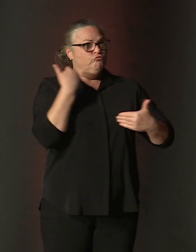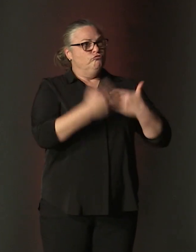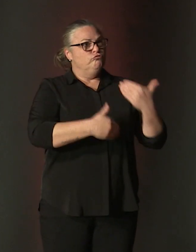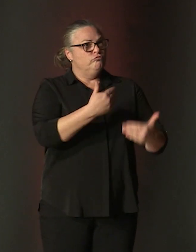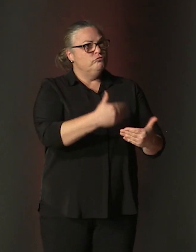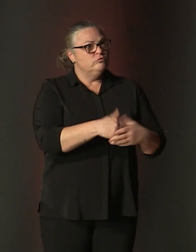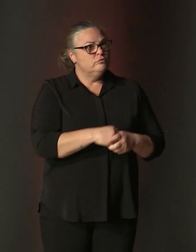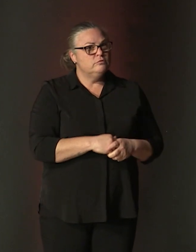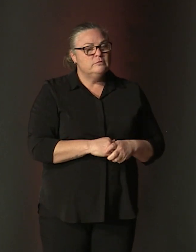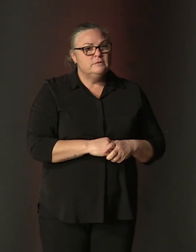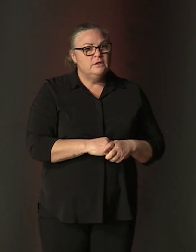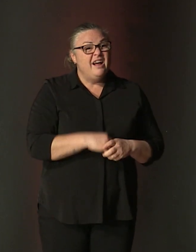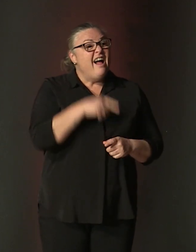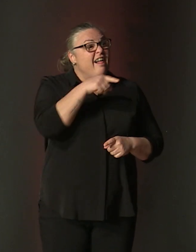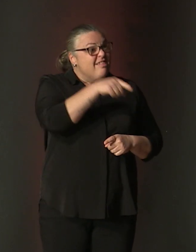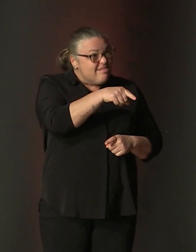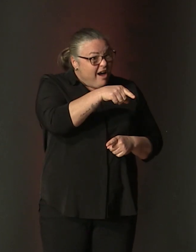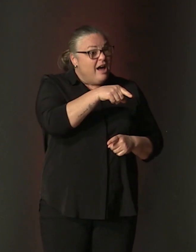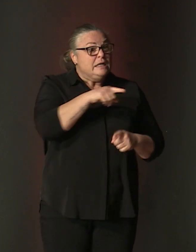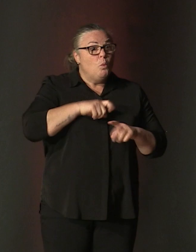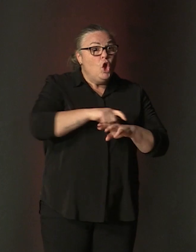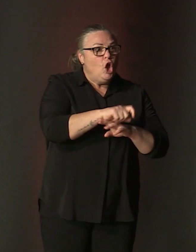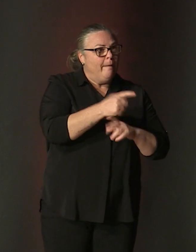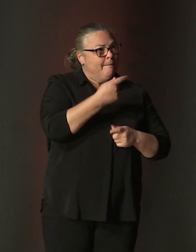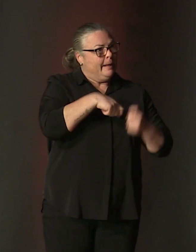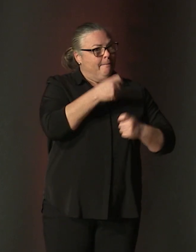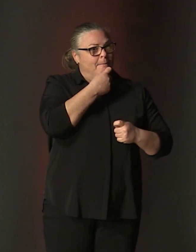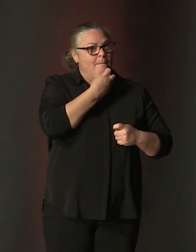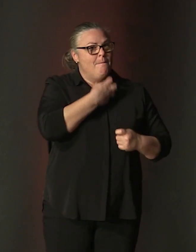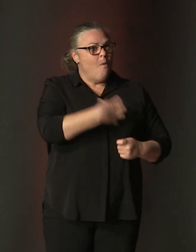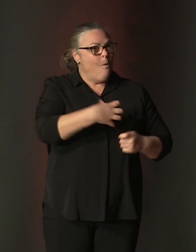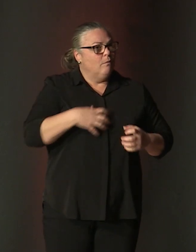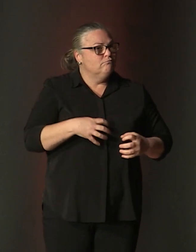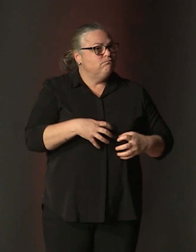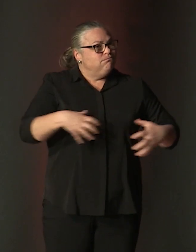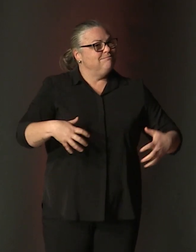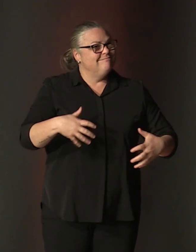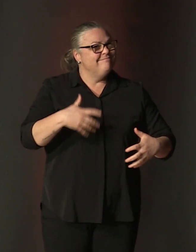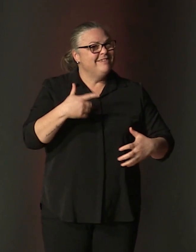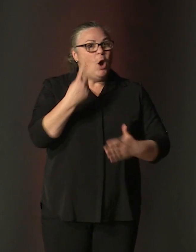This suggests that superworms can use plastics for energy and growth.